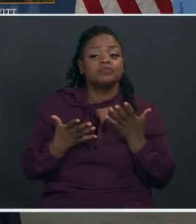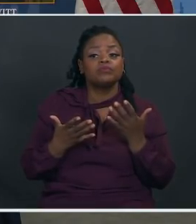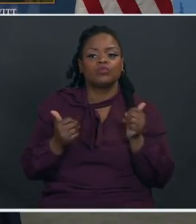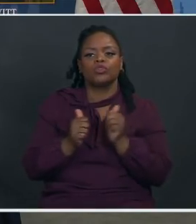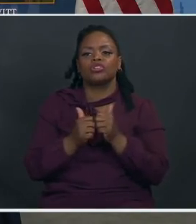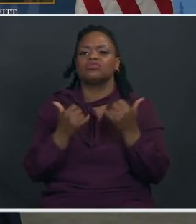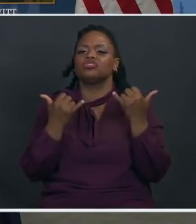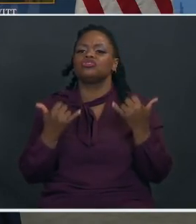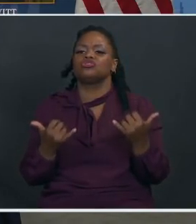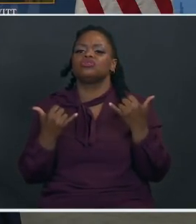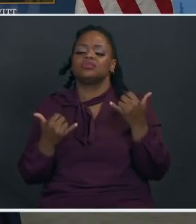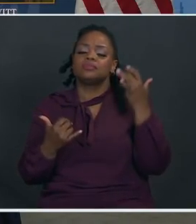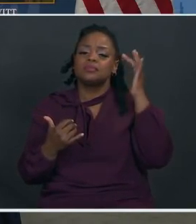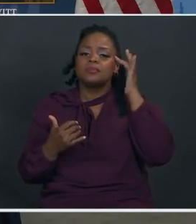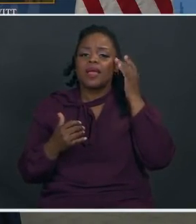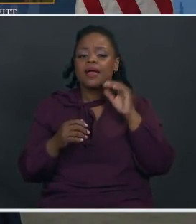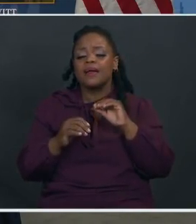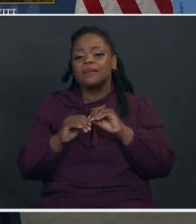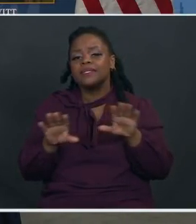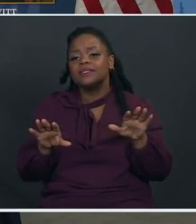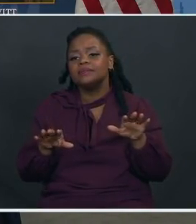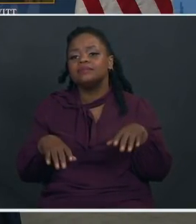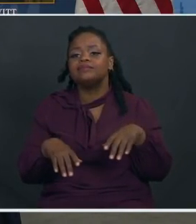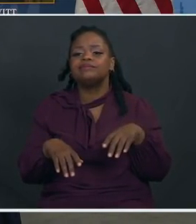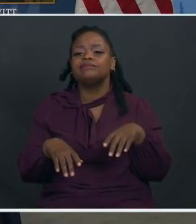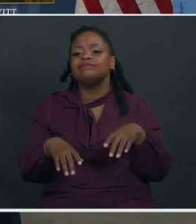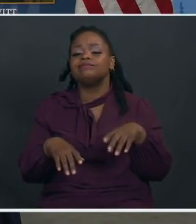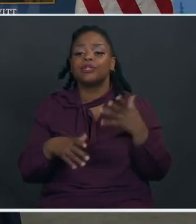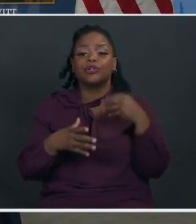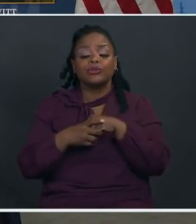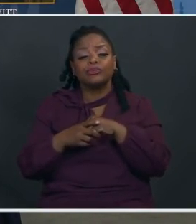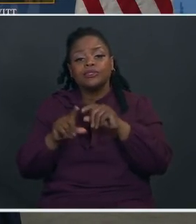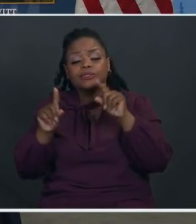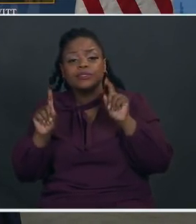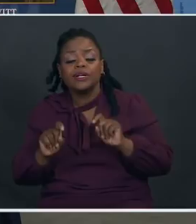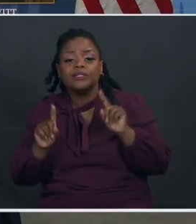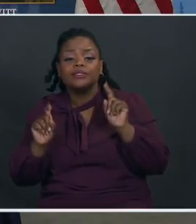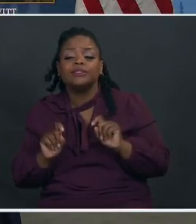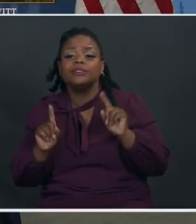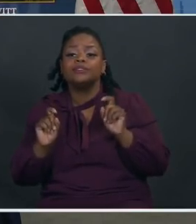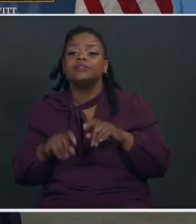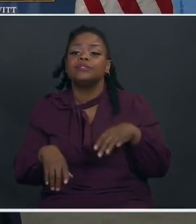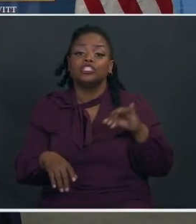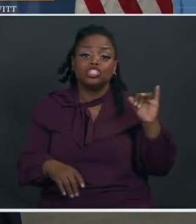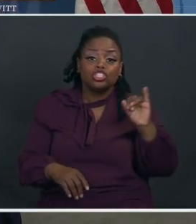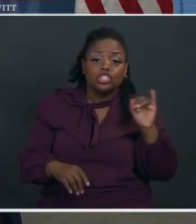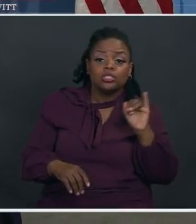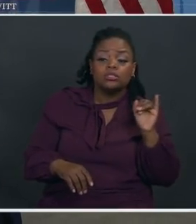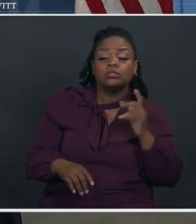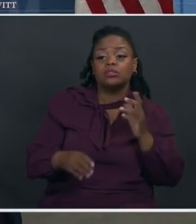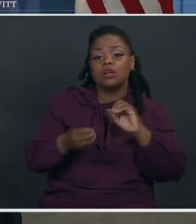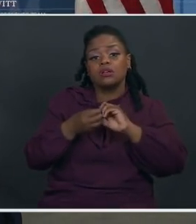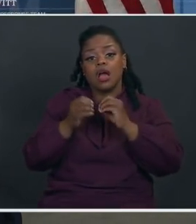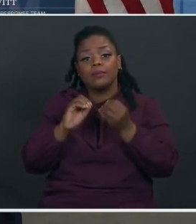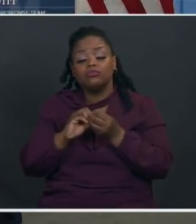including data on testing infections, hospitalizations and deaths.